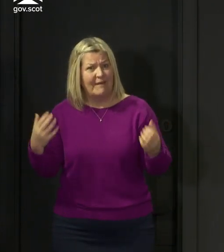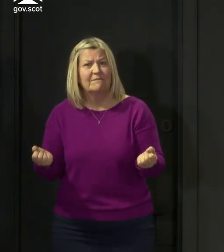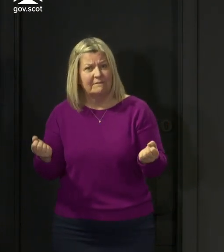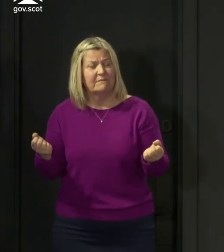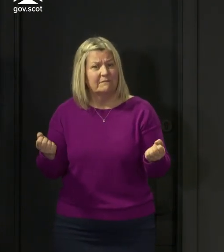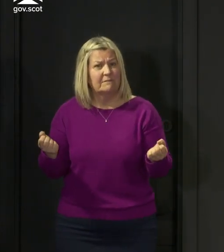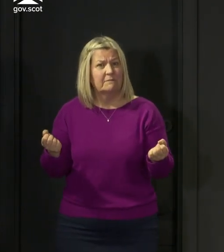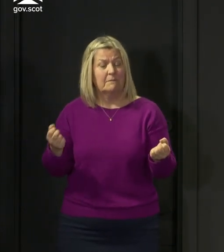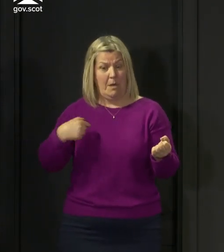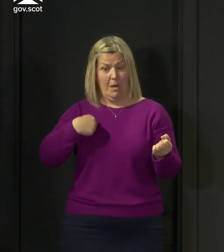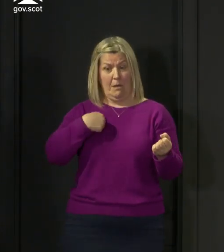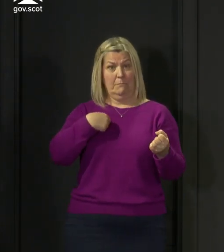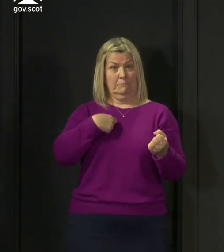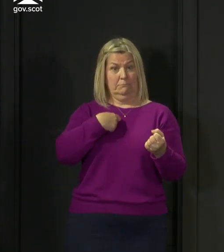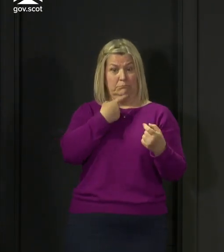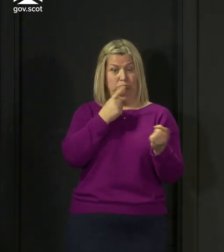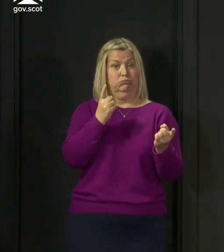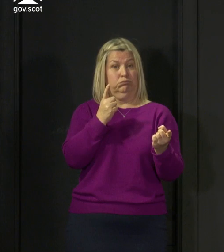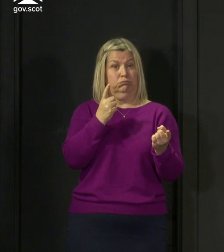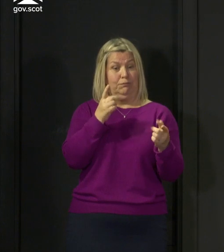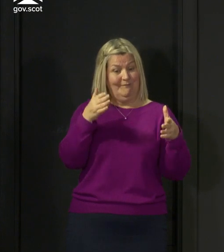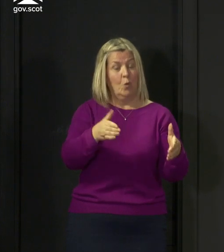only for Scotland, but I think given he is the Prime Minister for the whole of the UK